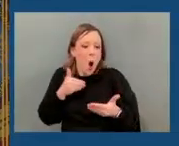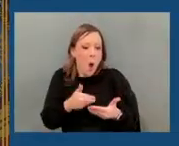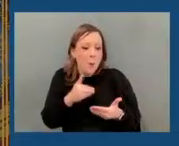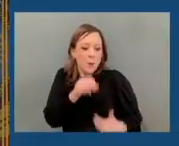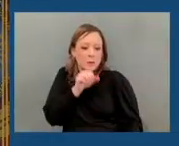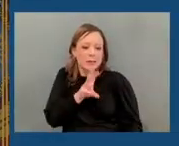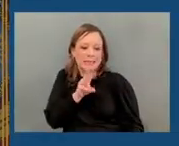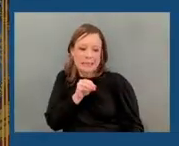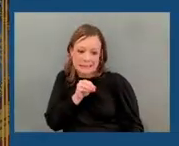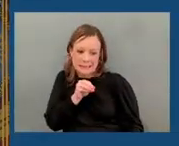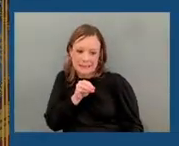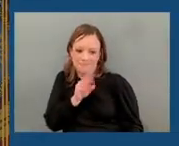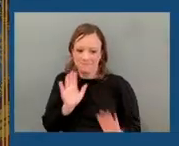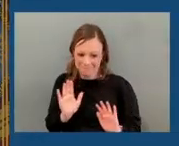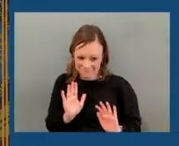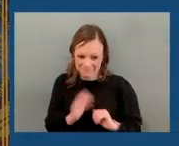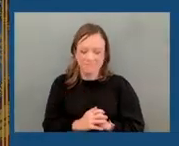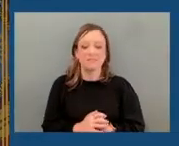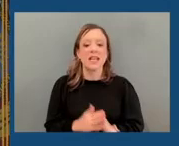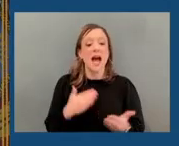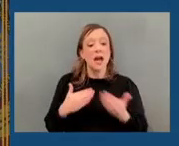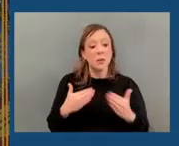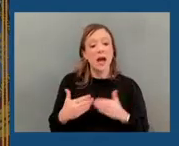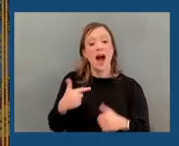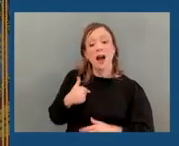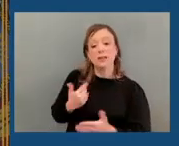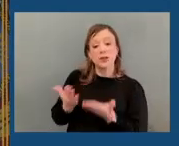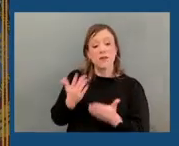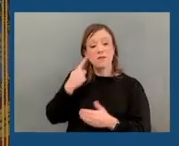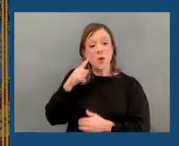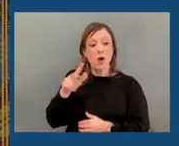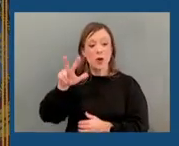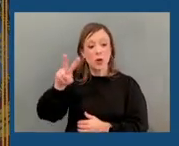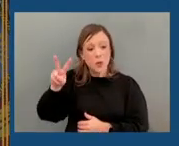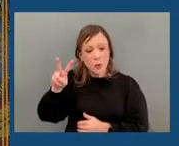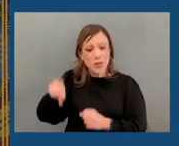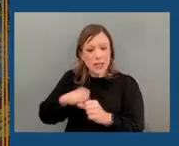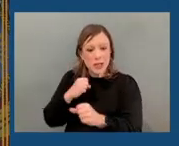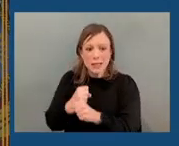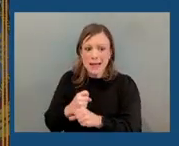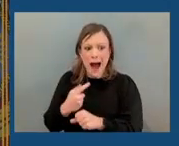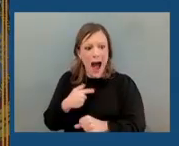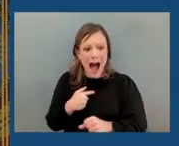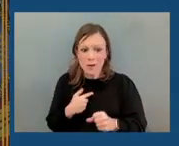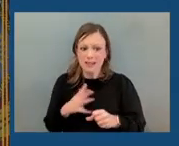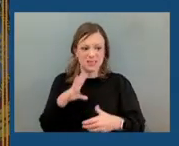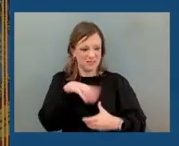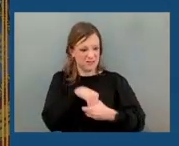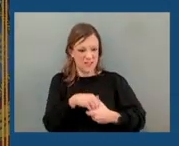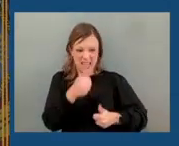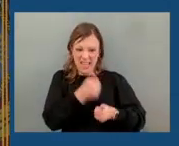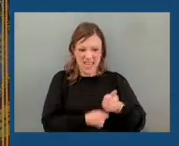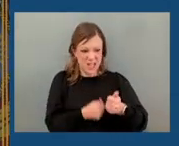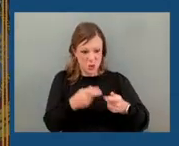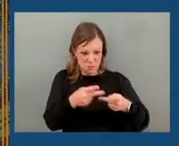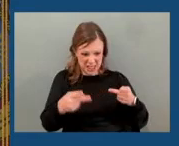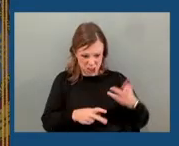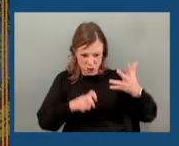but in serving throughout my 32 plus years, I served in every rank in the division uh as all troopers basically do.